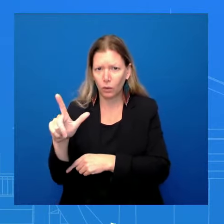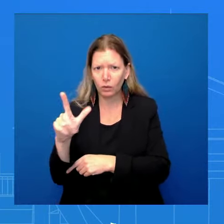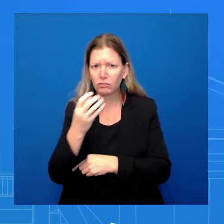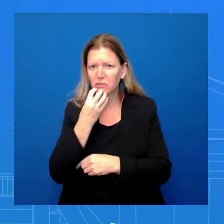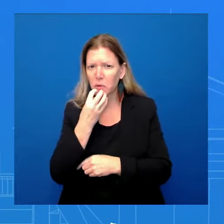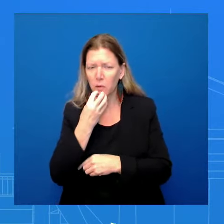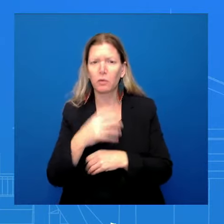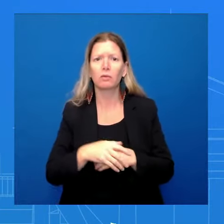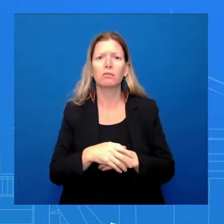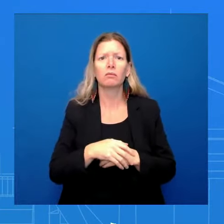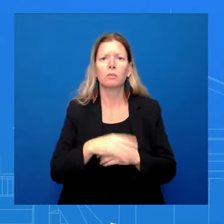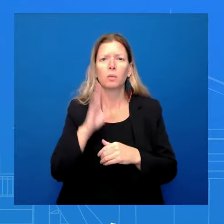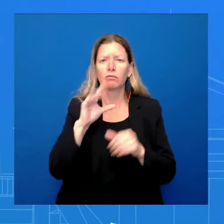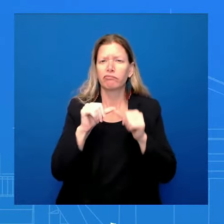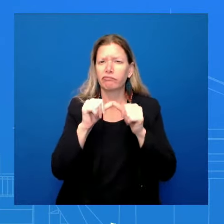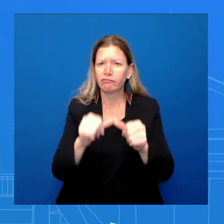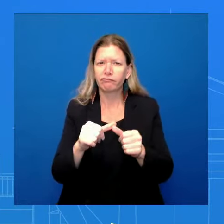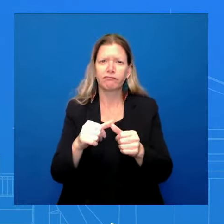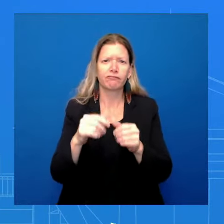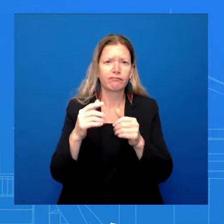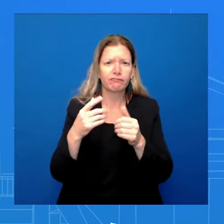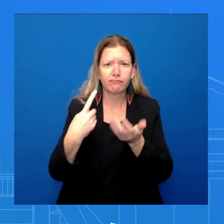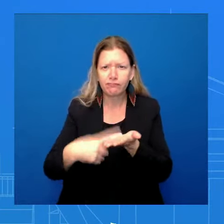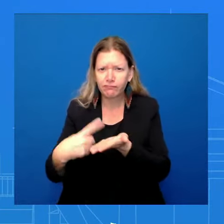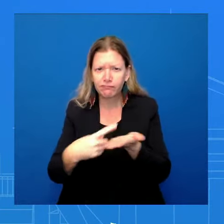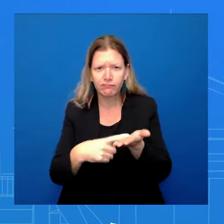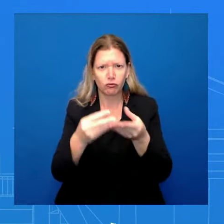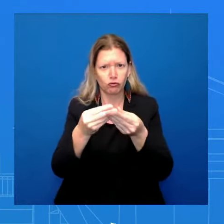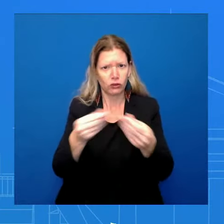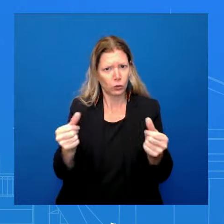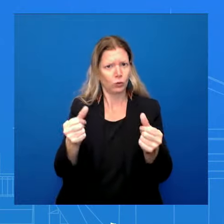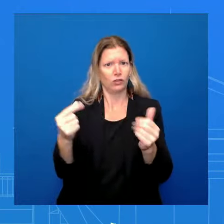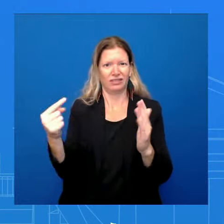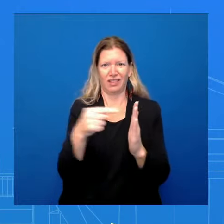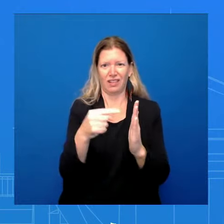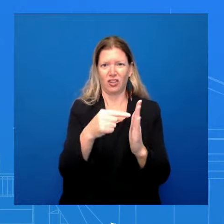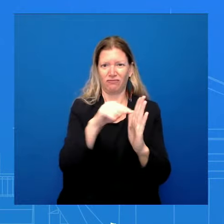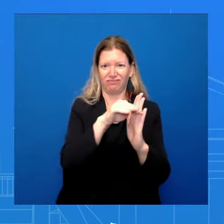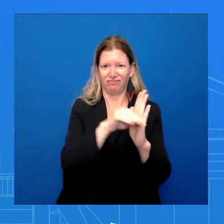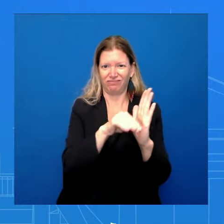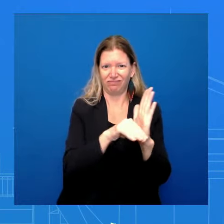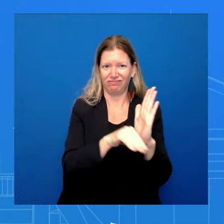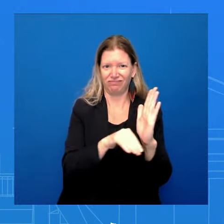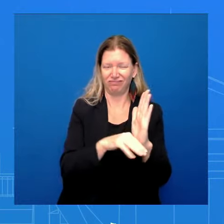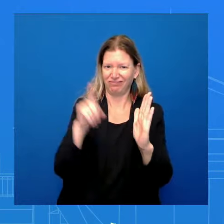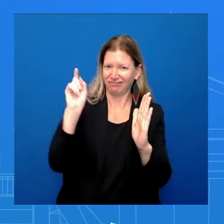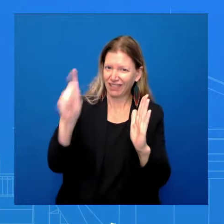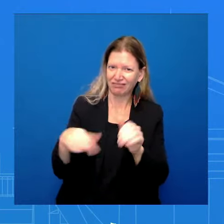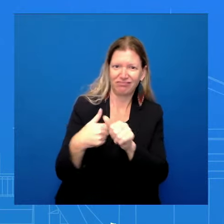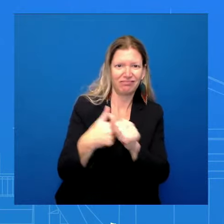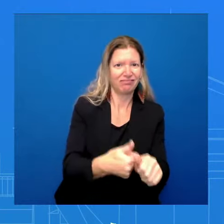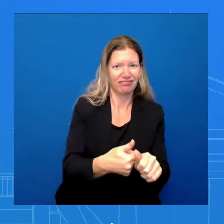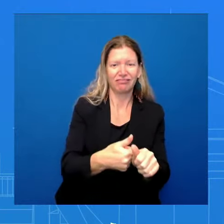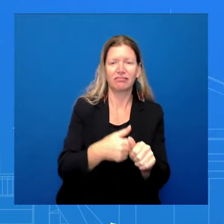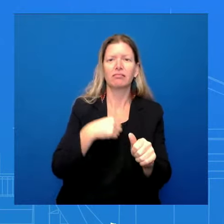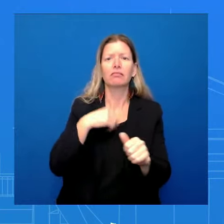in precisely the same box on the question of North Korea. Obviously, Russia has taken this step forward. We are continuing to communicate to Beijing